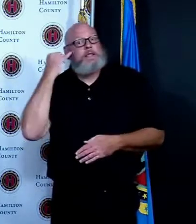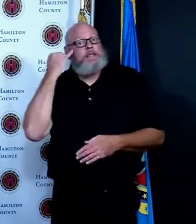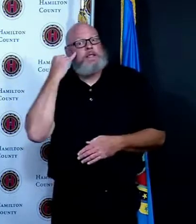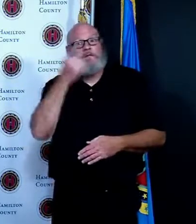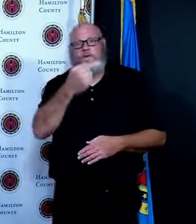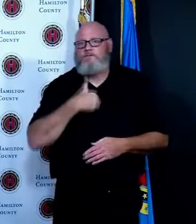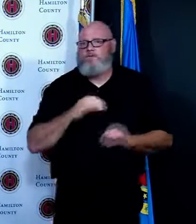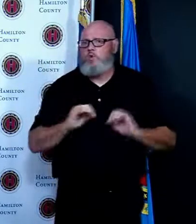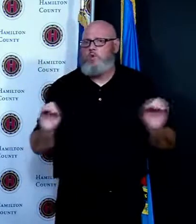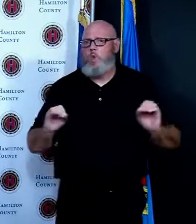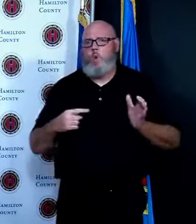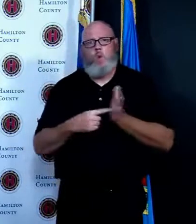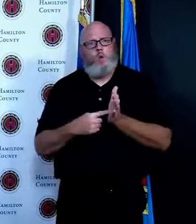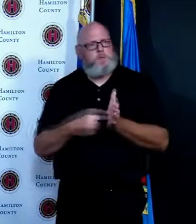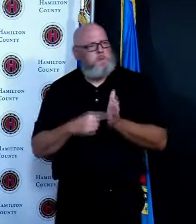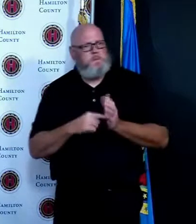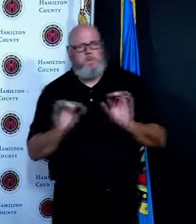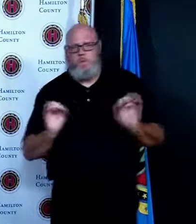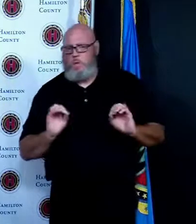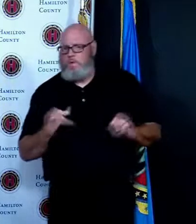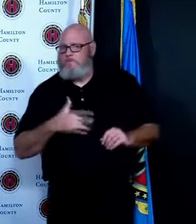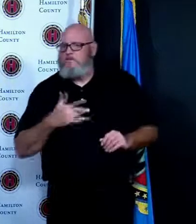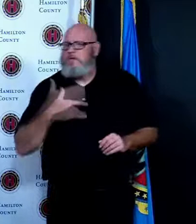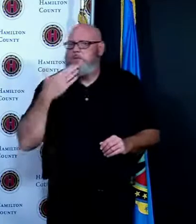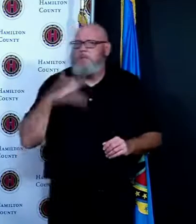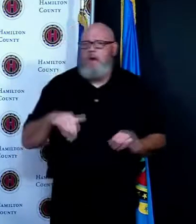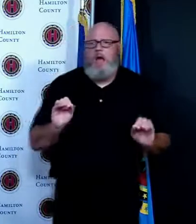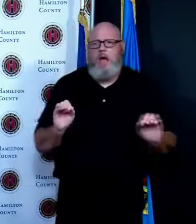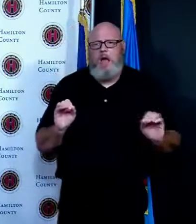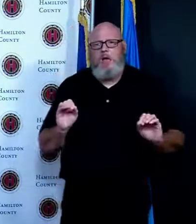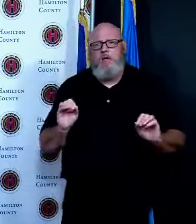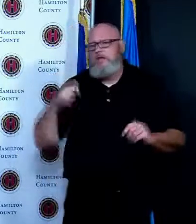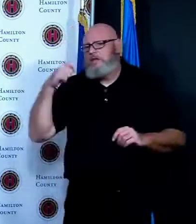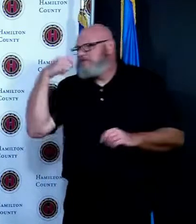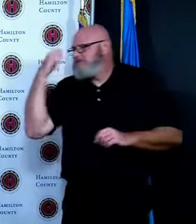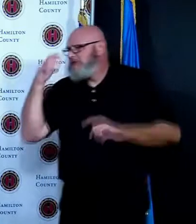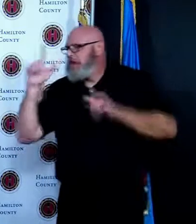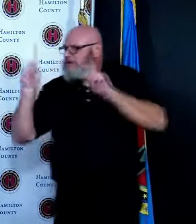were comfortable with you're allowed to go about your daily business until you get those results